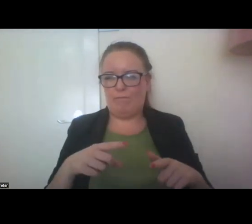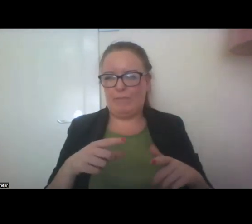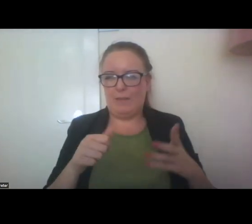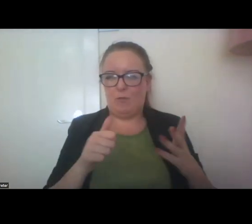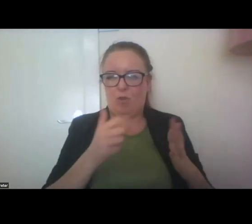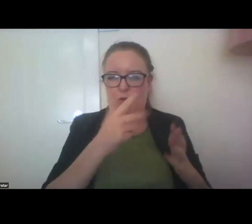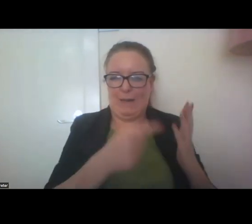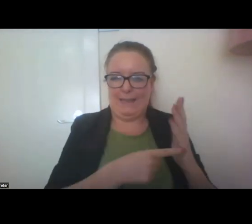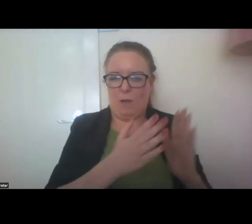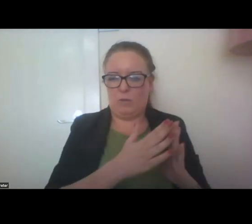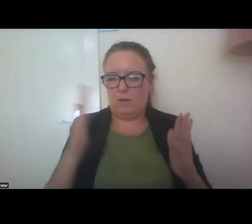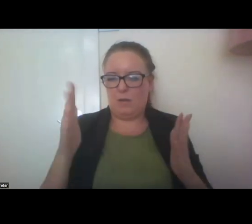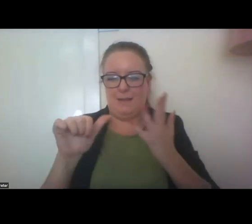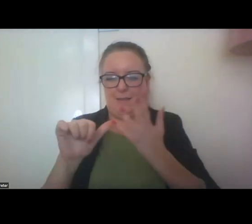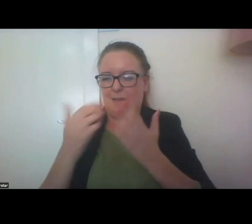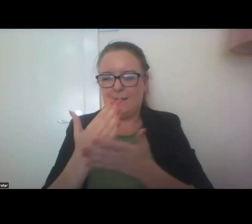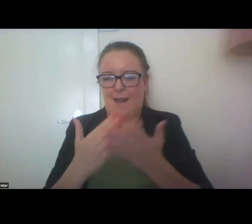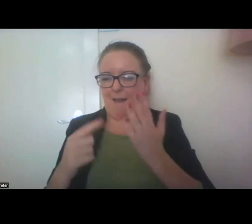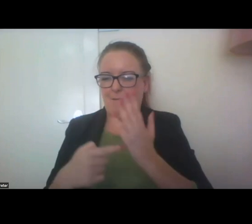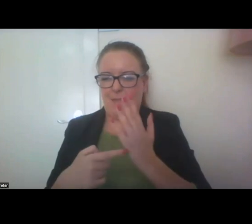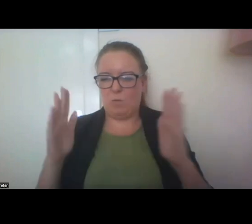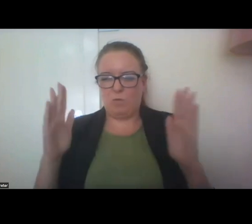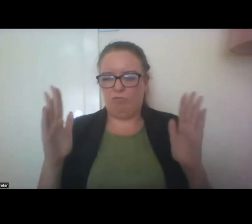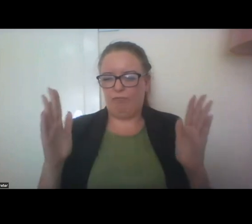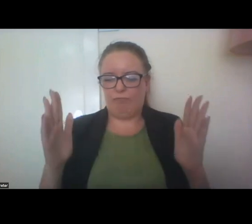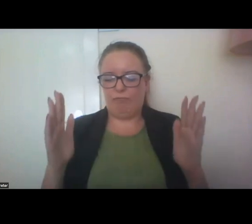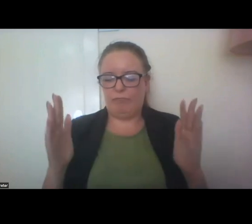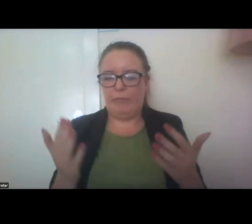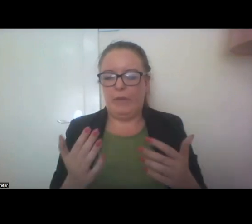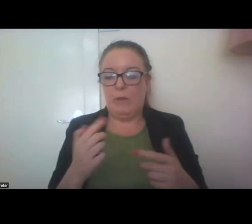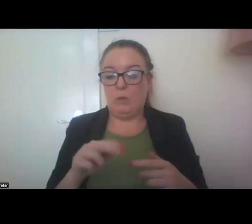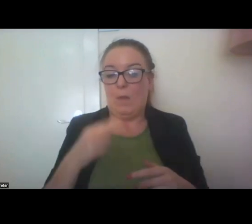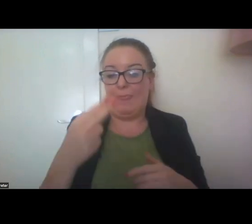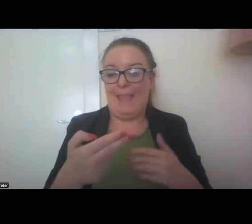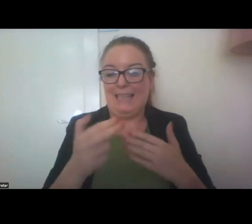It's our intention in the next six months to introduce another range